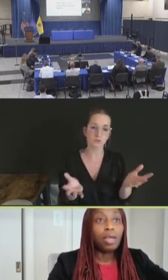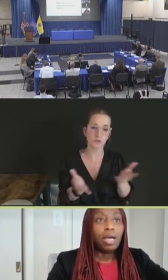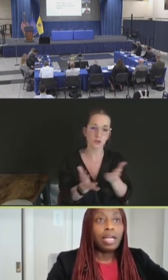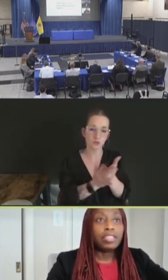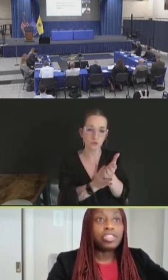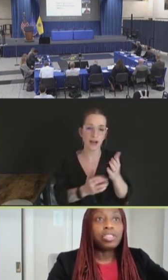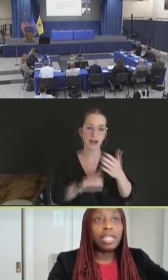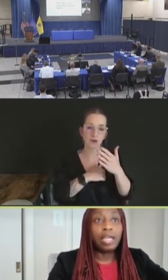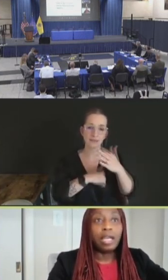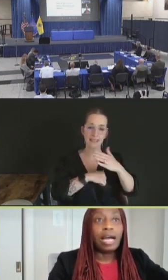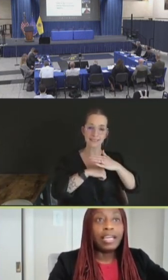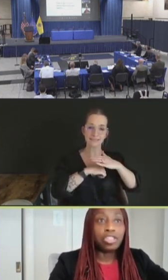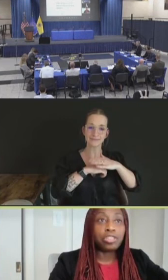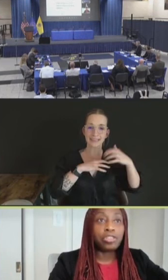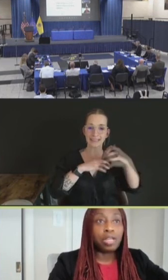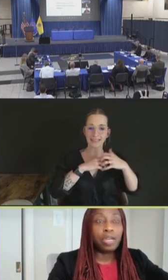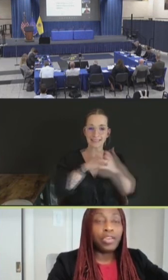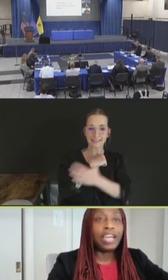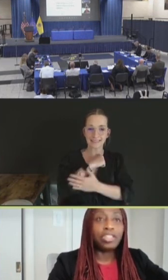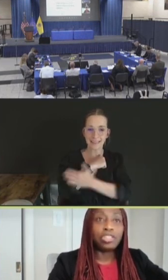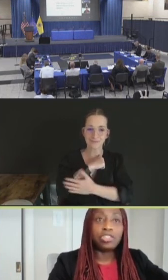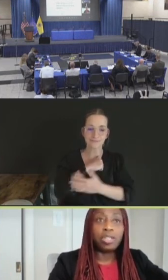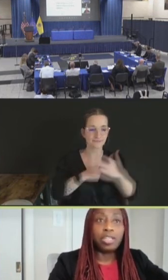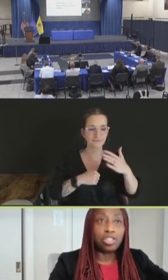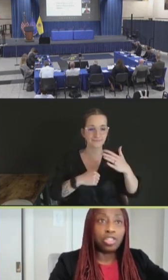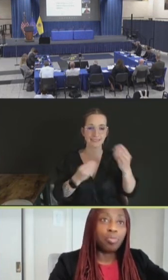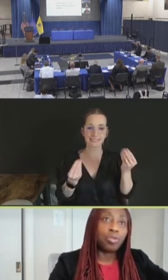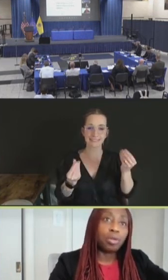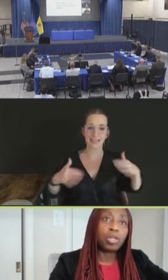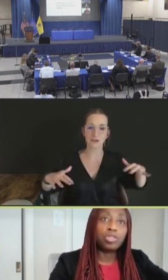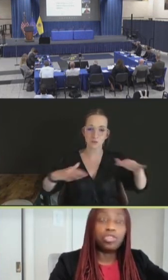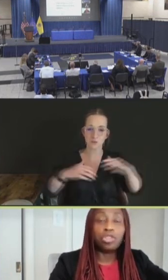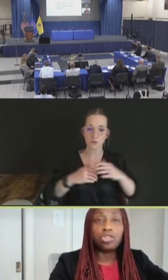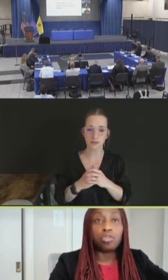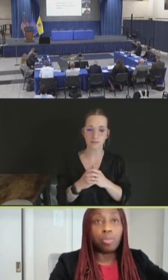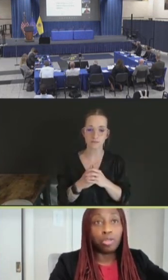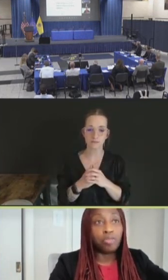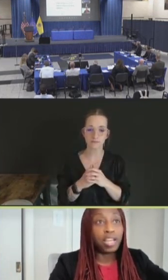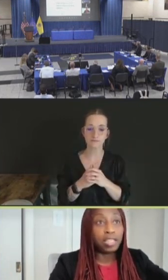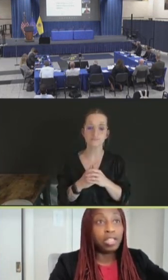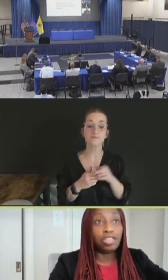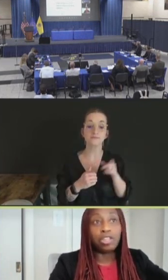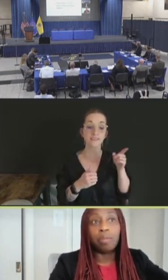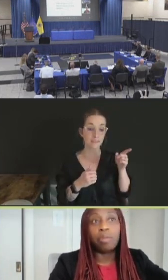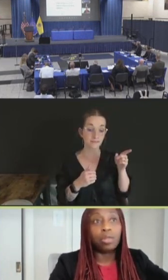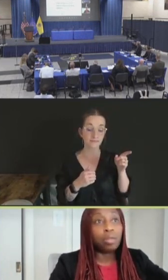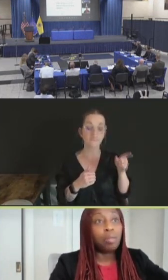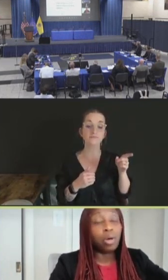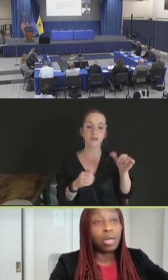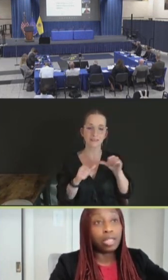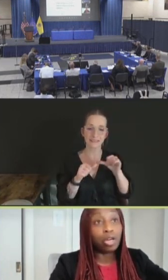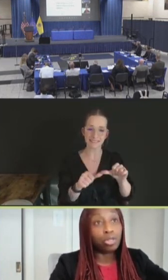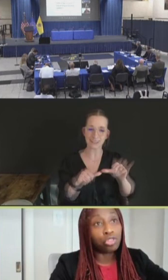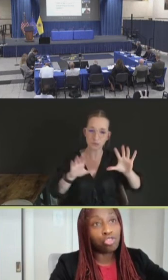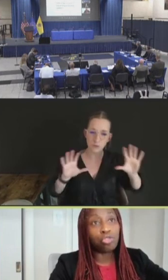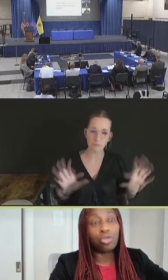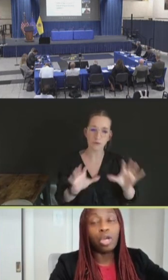Additionally, IHS immunization program continues to push vaccination among the adults through